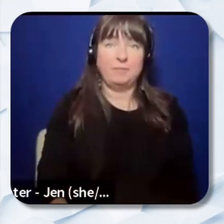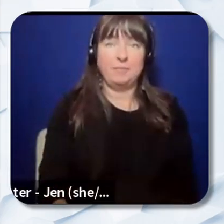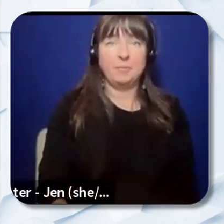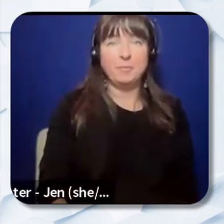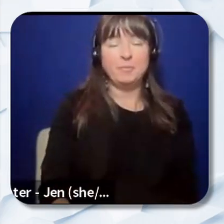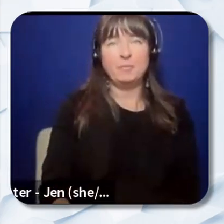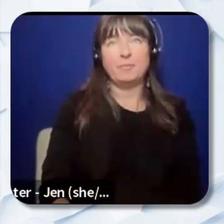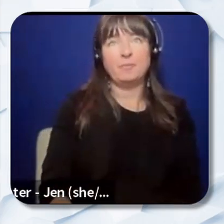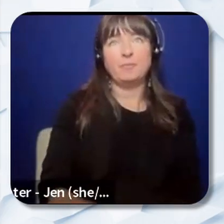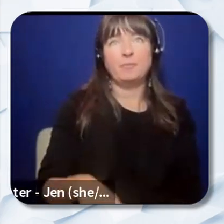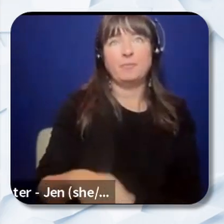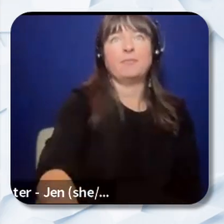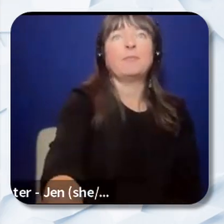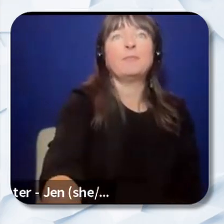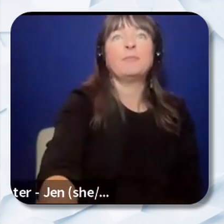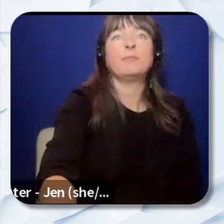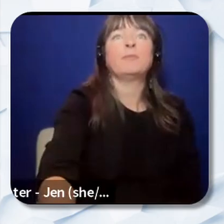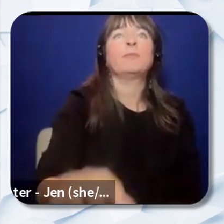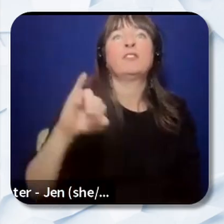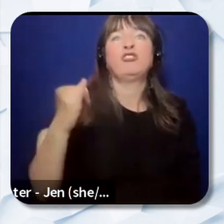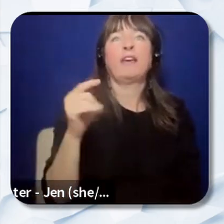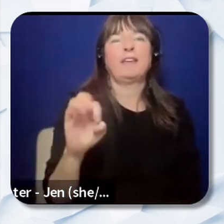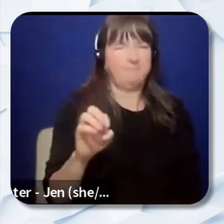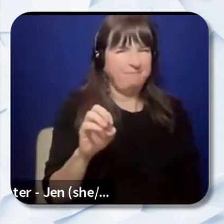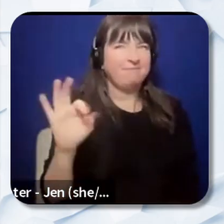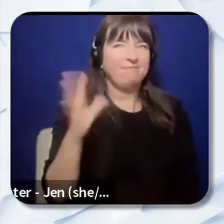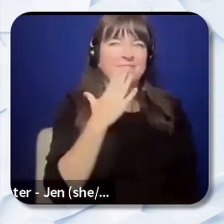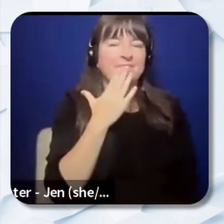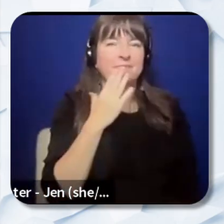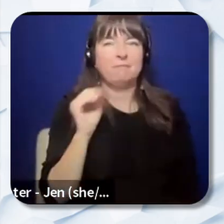Awesome. Thank you Melissa. Autonomy right? Creating leaders in our classroom. Something